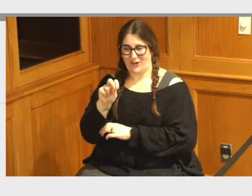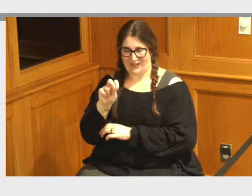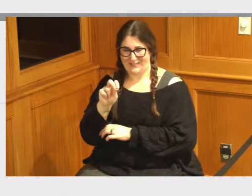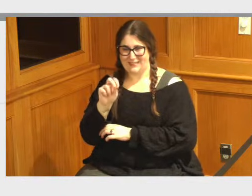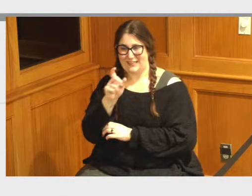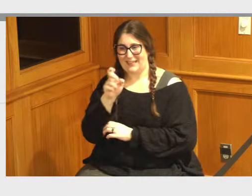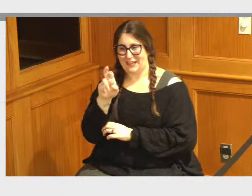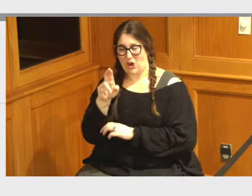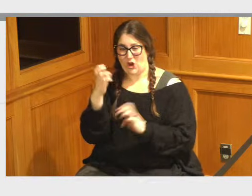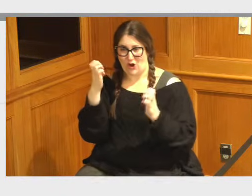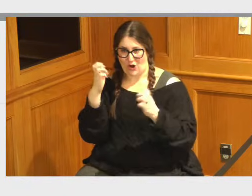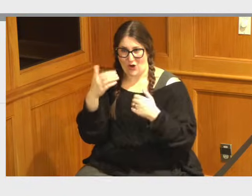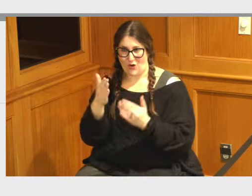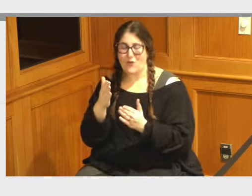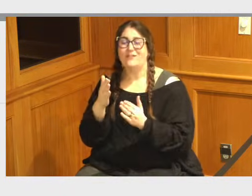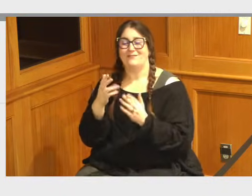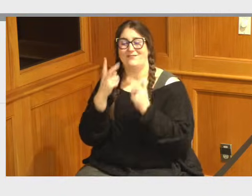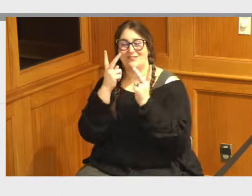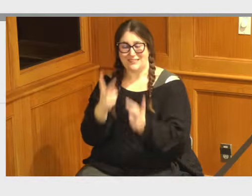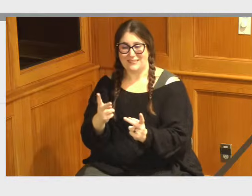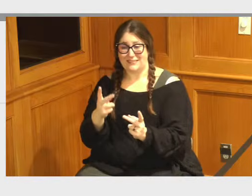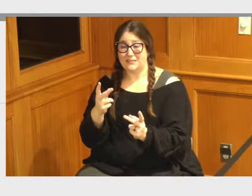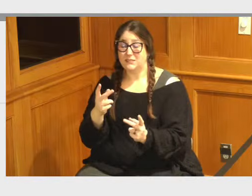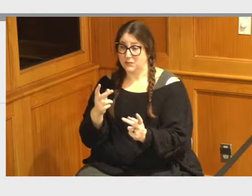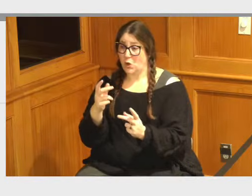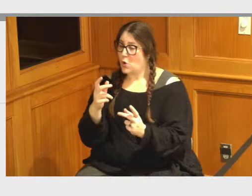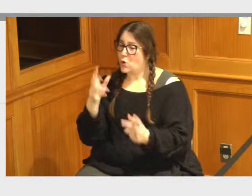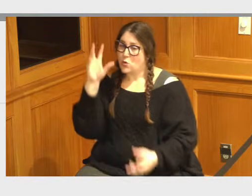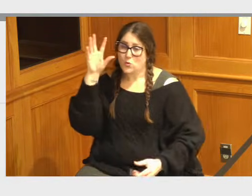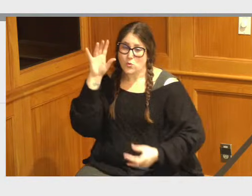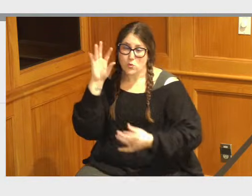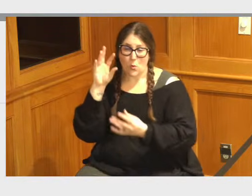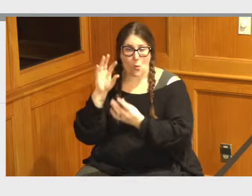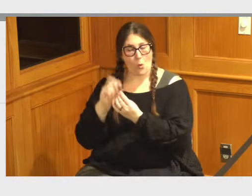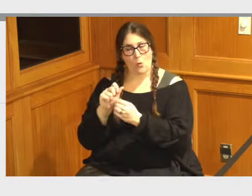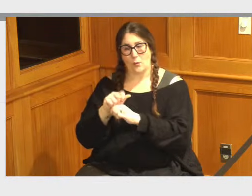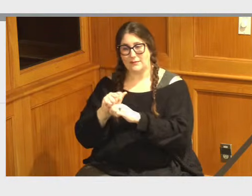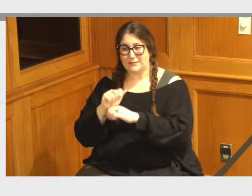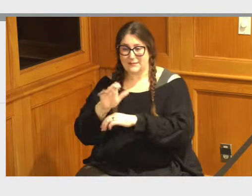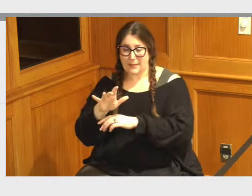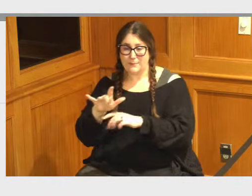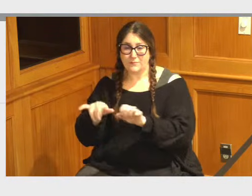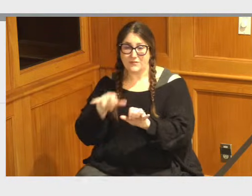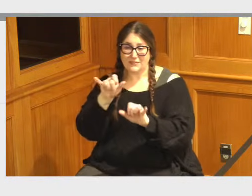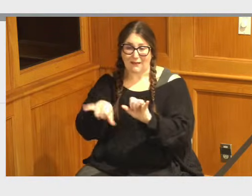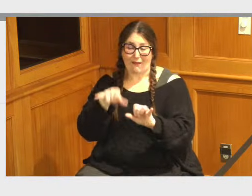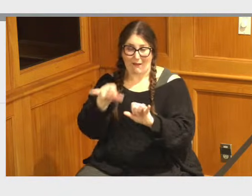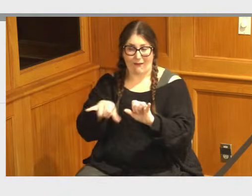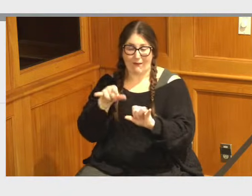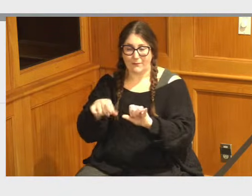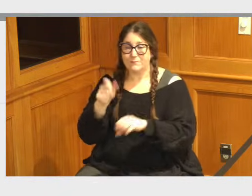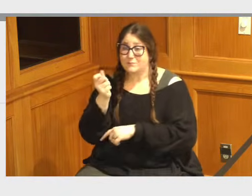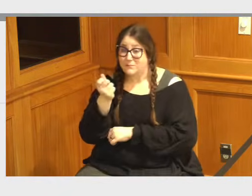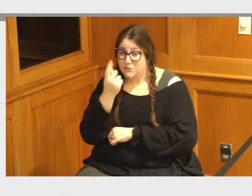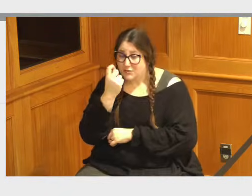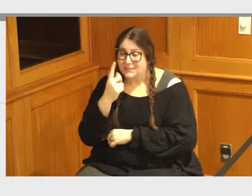about 3% of total admissions into the ED which is was fairly significant but not as significant as